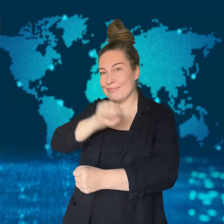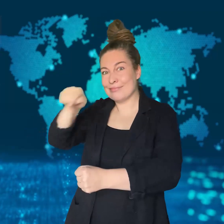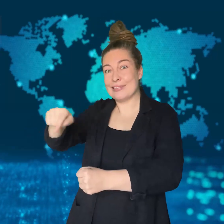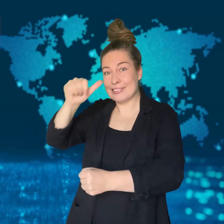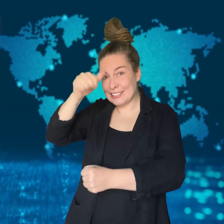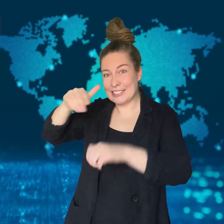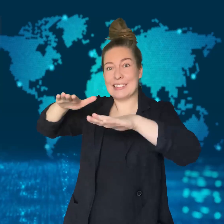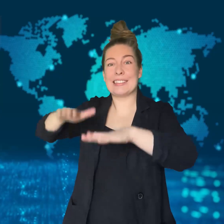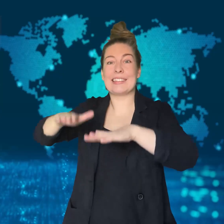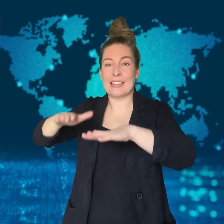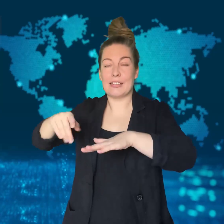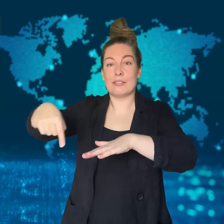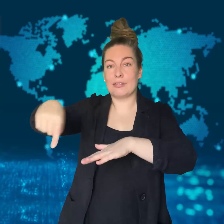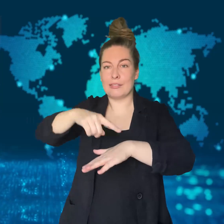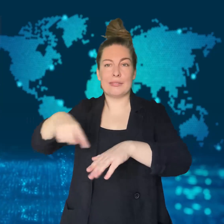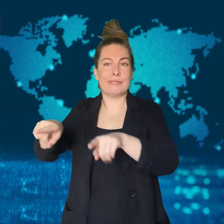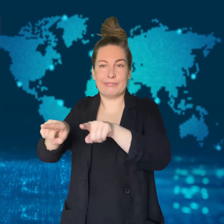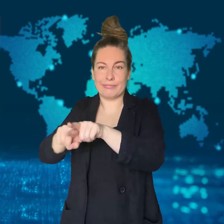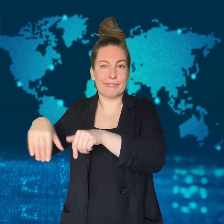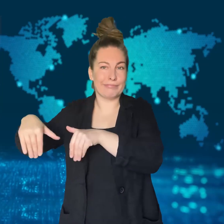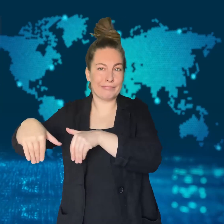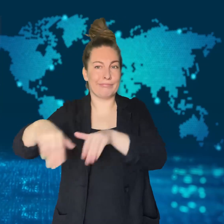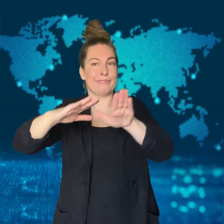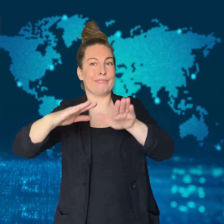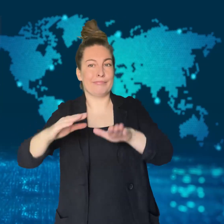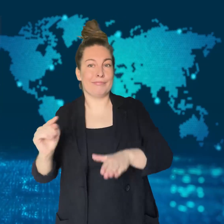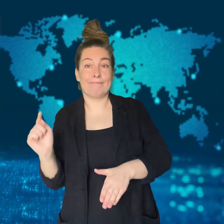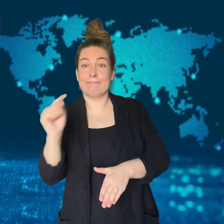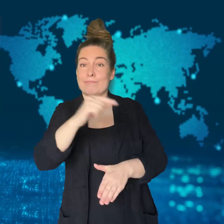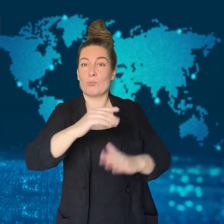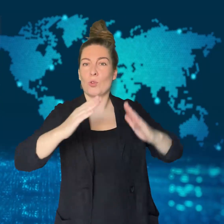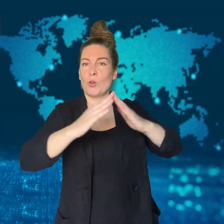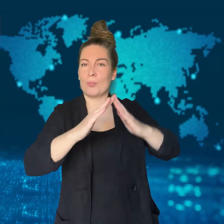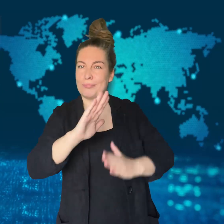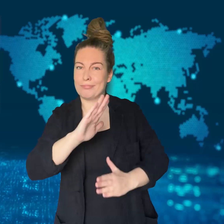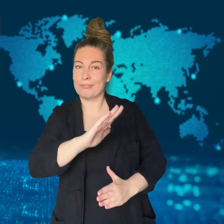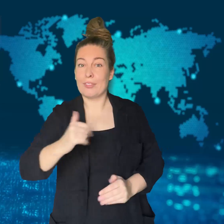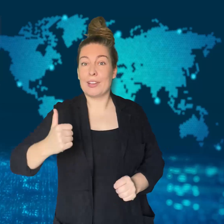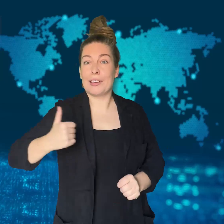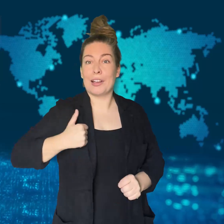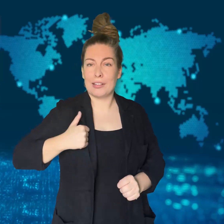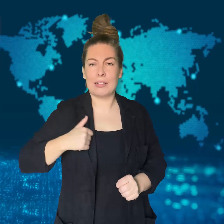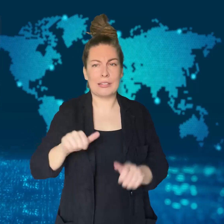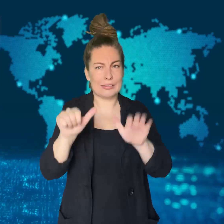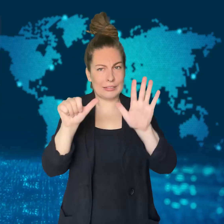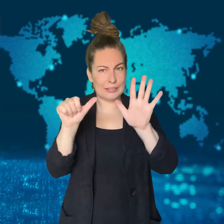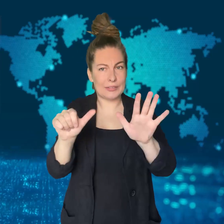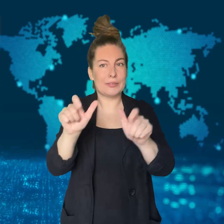Six Indian diplomats have been expelled from Canada,